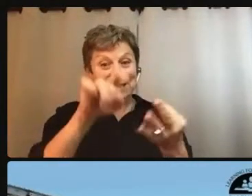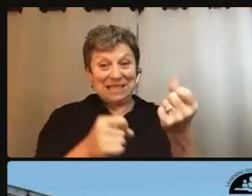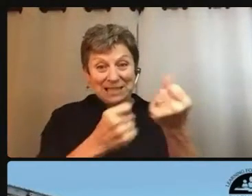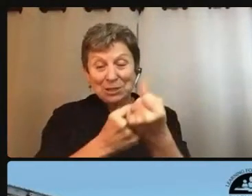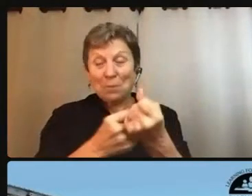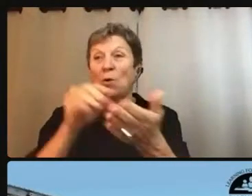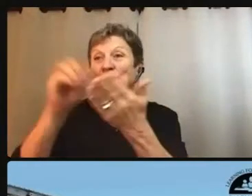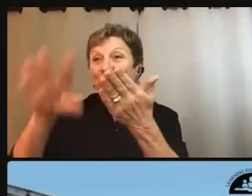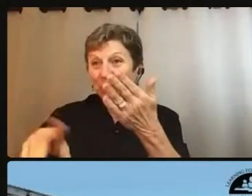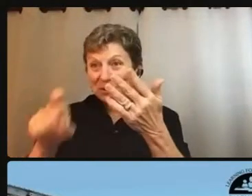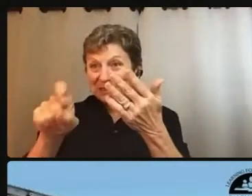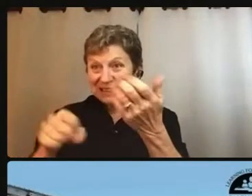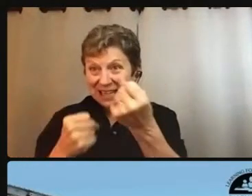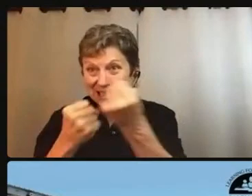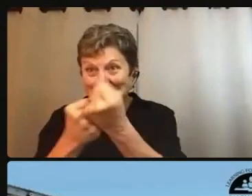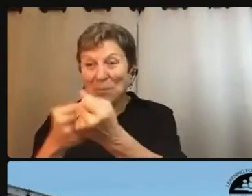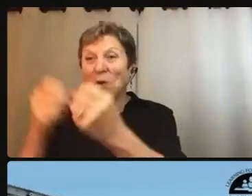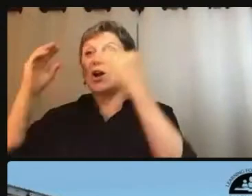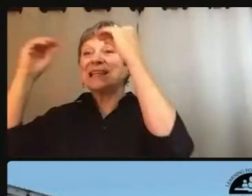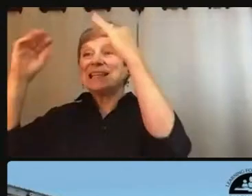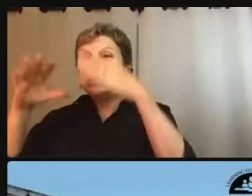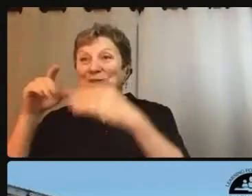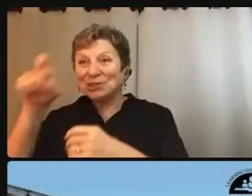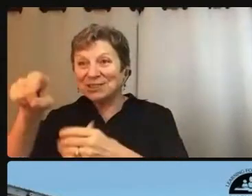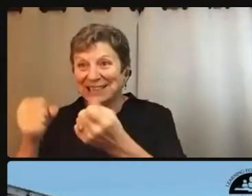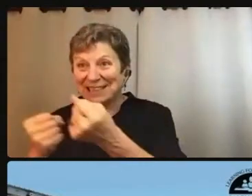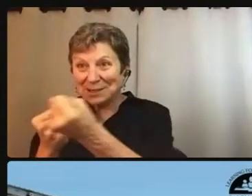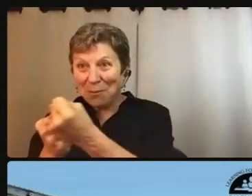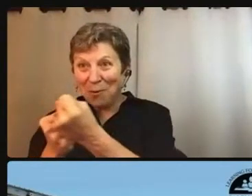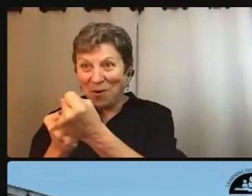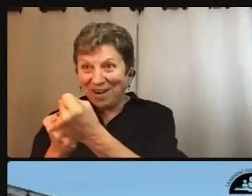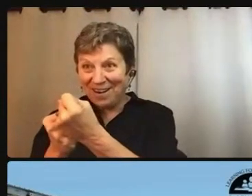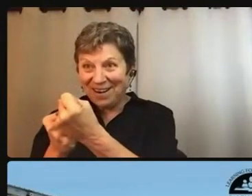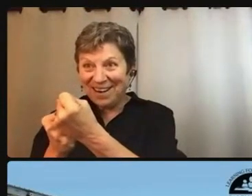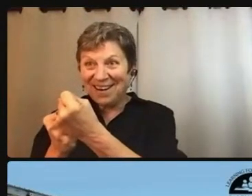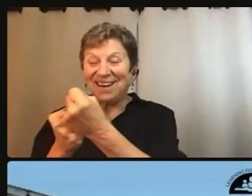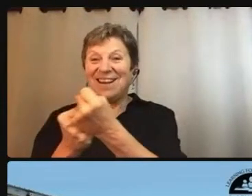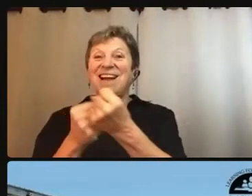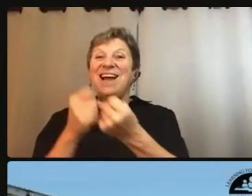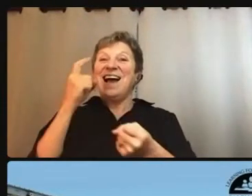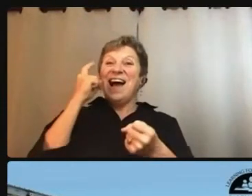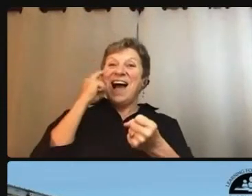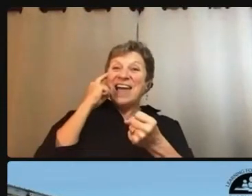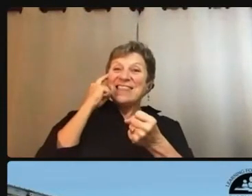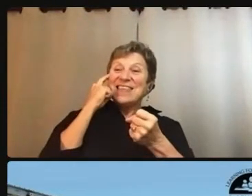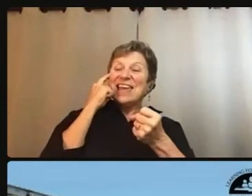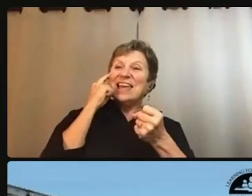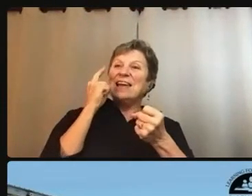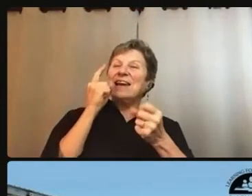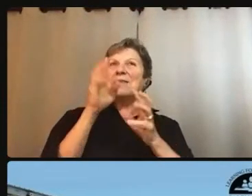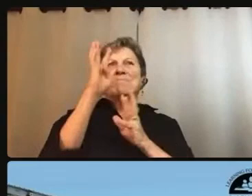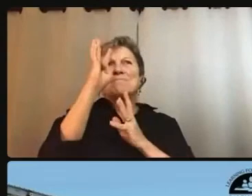THE FAMILIES FAMILIES NEED TO BE SUPPORTED AS WELL AS THE CHILDREN AND THE STUDENTS